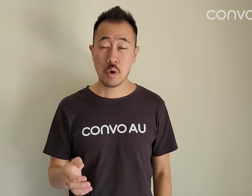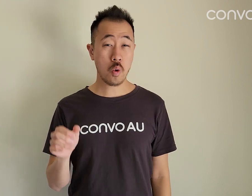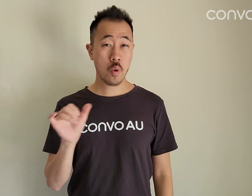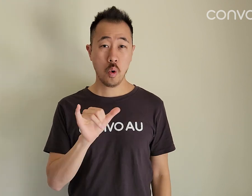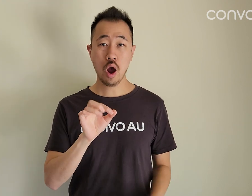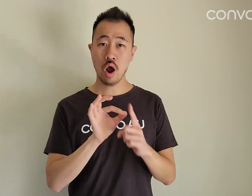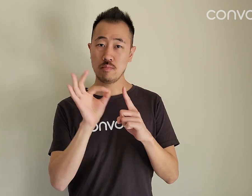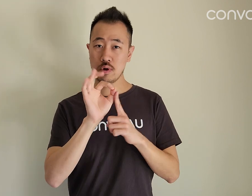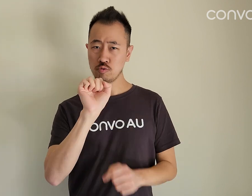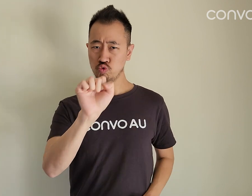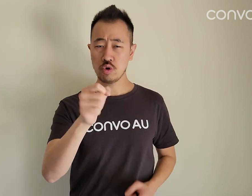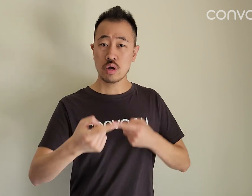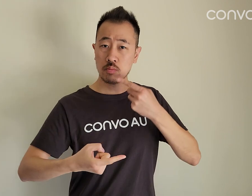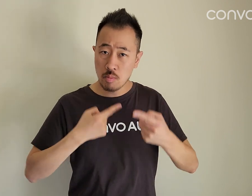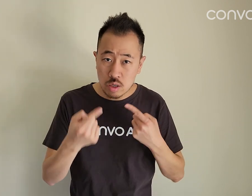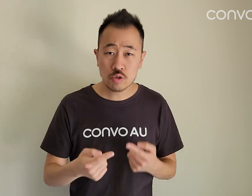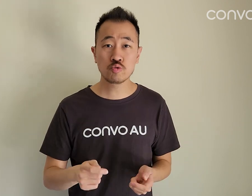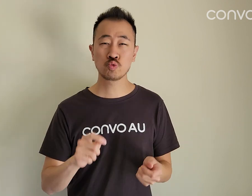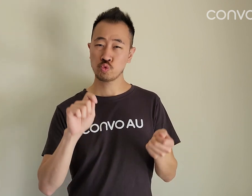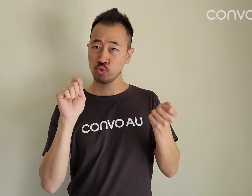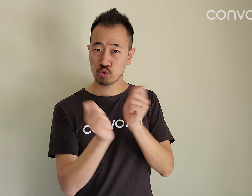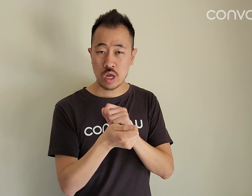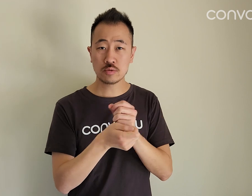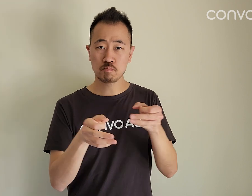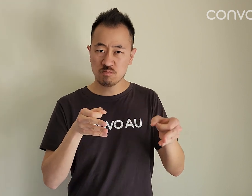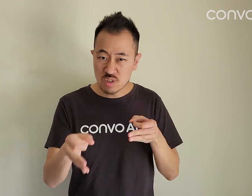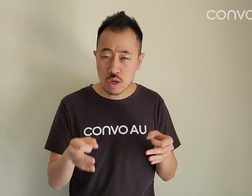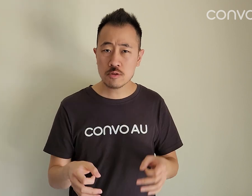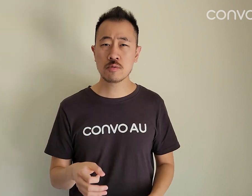update your details, change your plan,